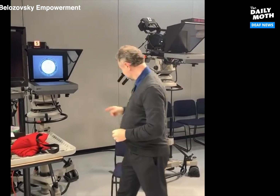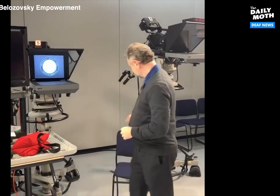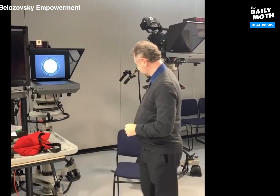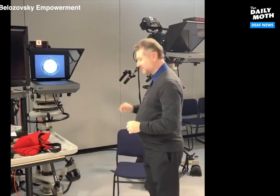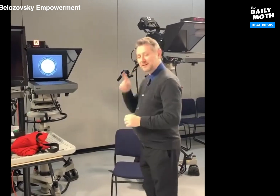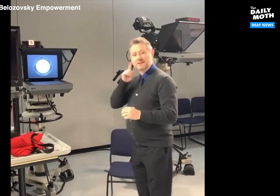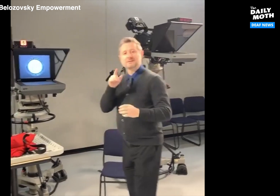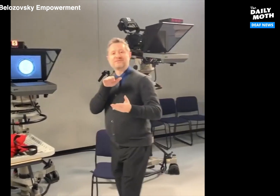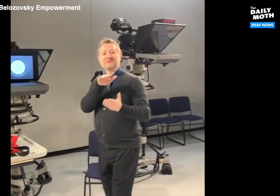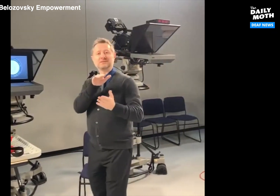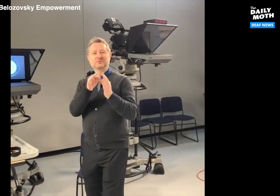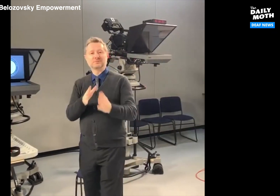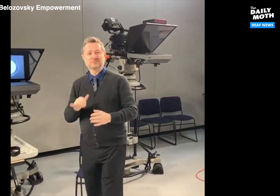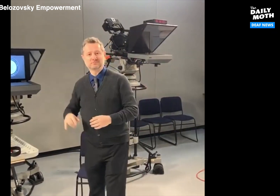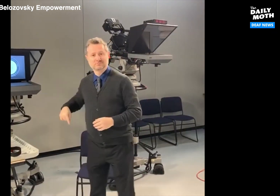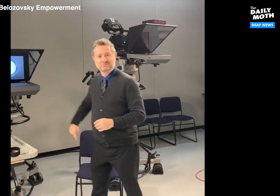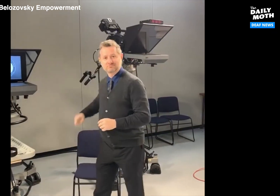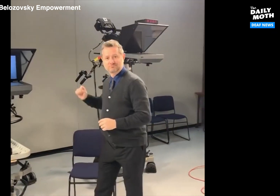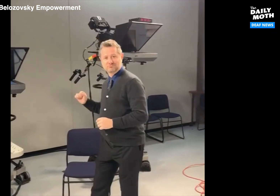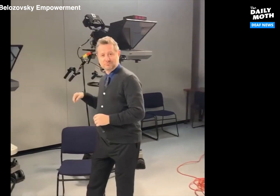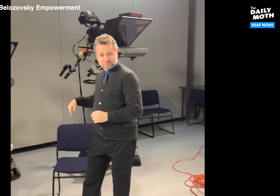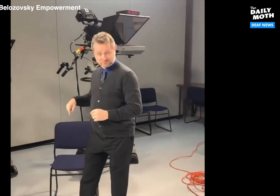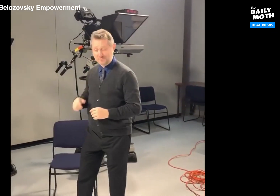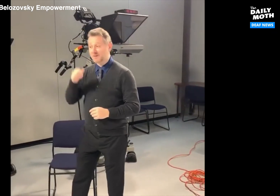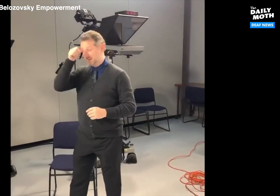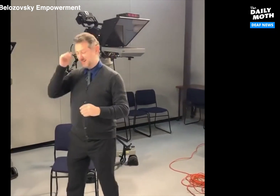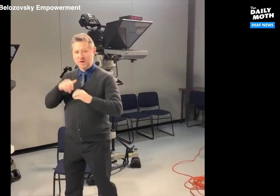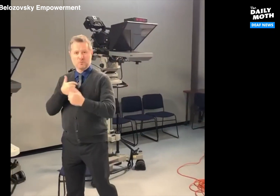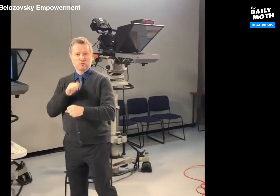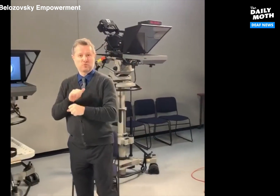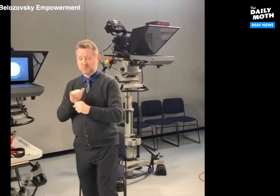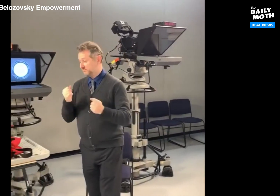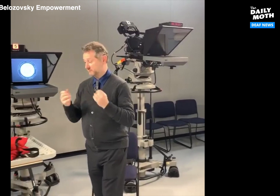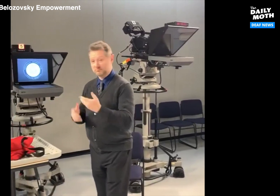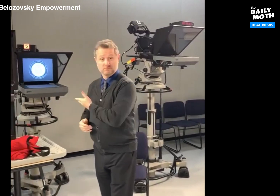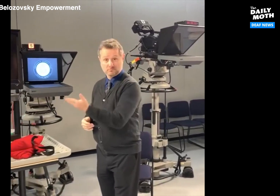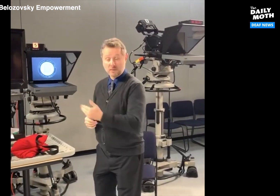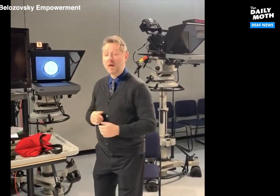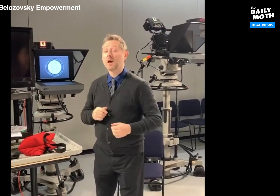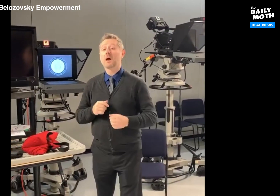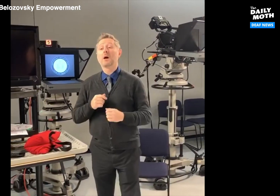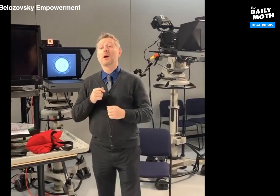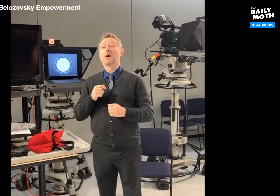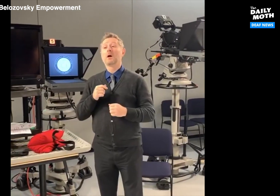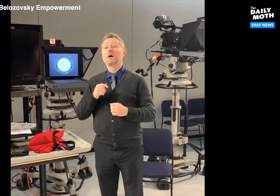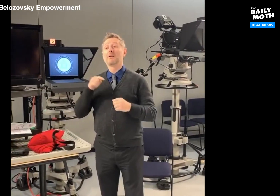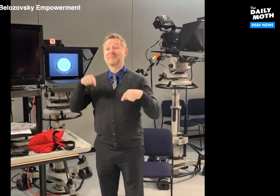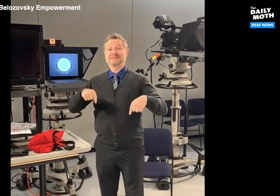This chair is for the feeder. That's how it works.